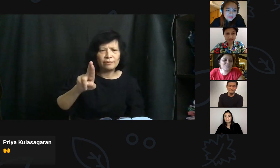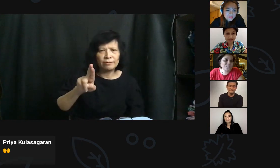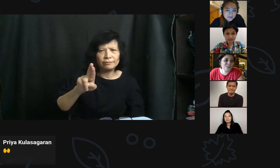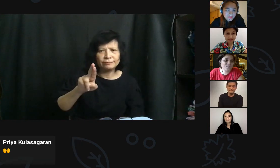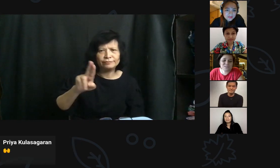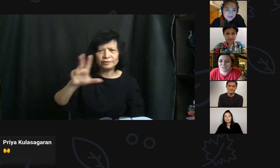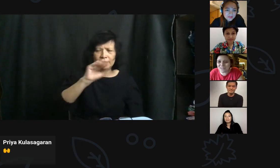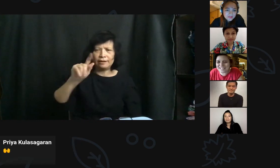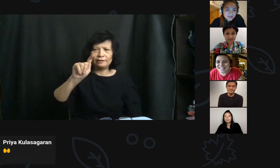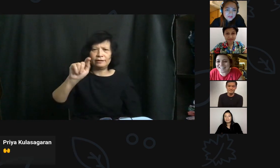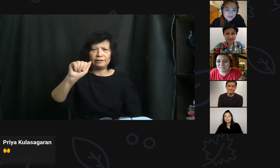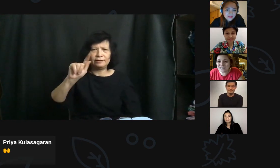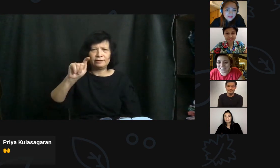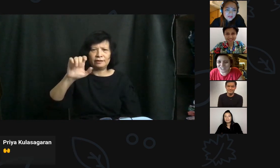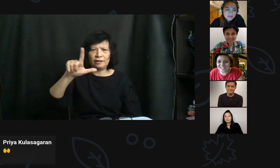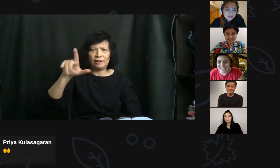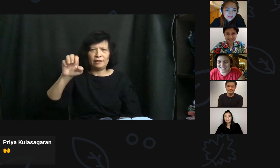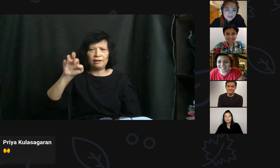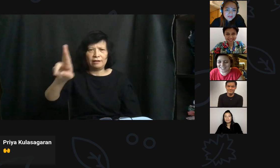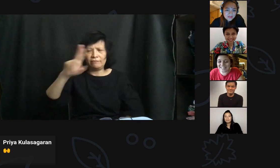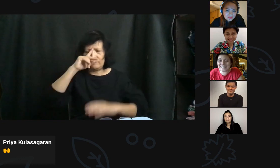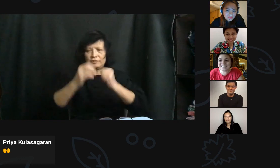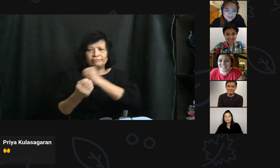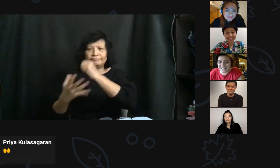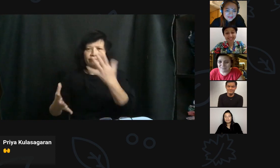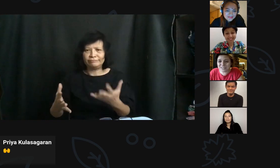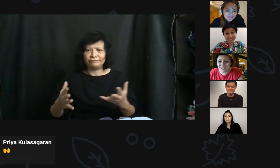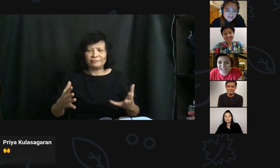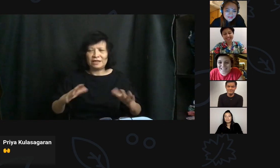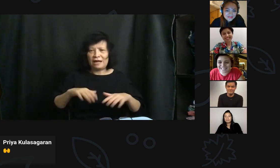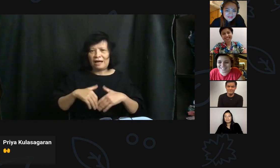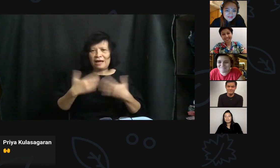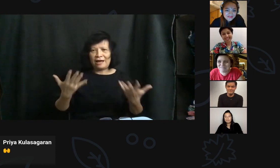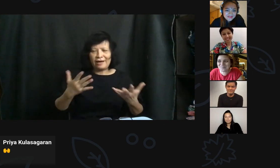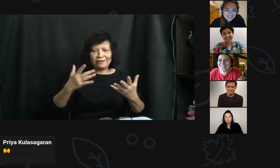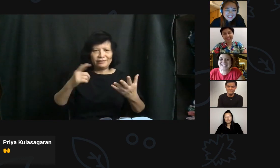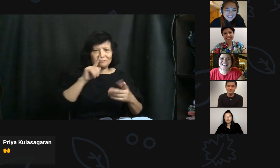Who would have thought we would have been in the Malaysian Tatler.